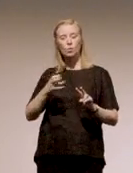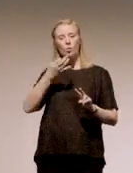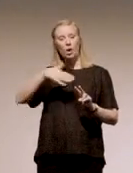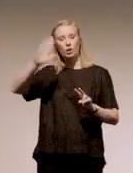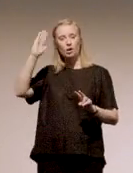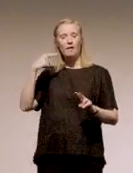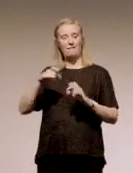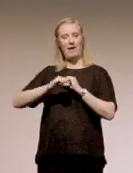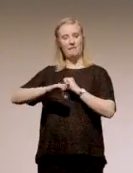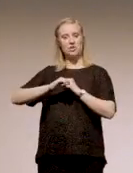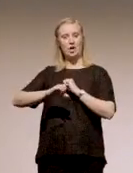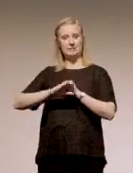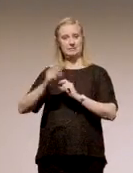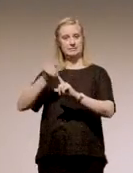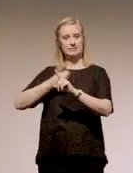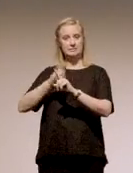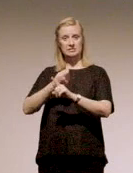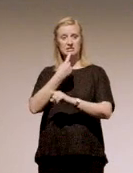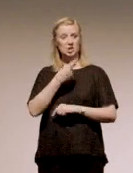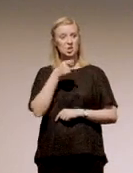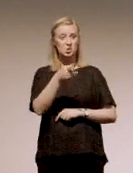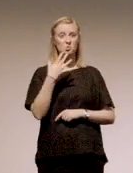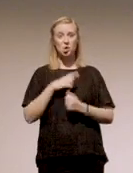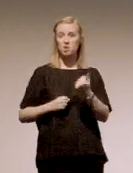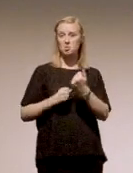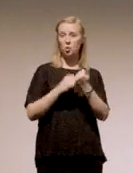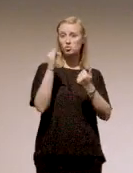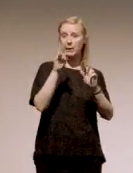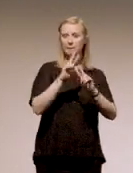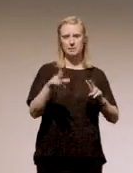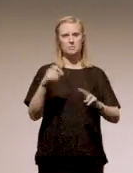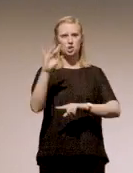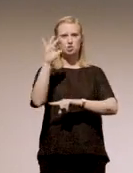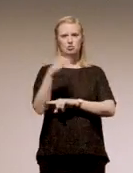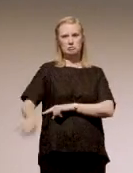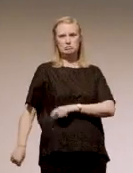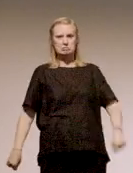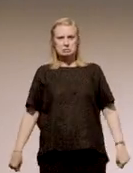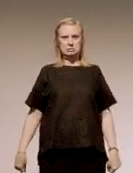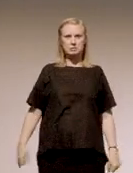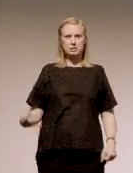you don't need to tie yourself to a tree to support Greenpeace. And equally so from a government side, you don't need to run for